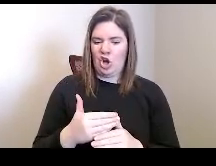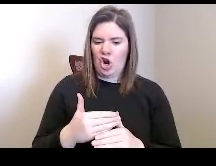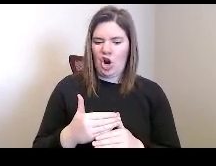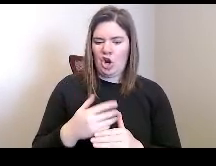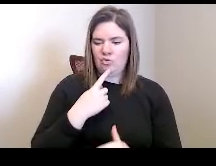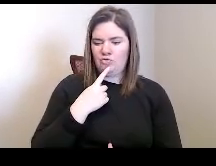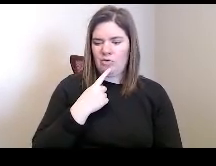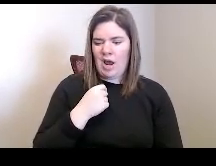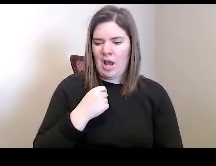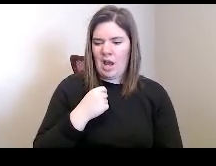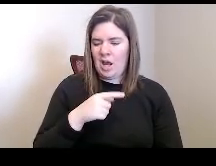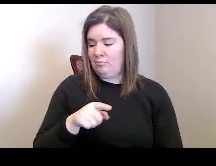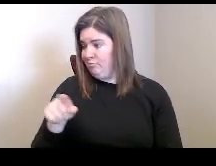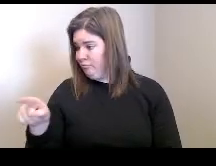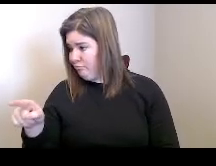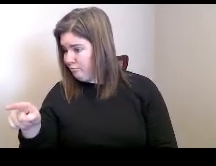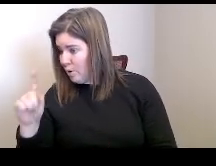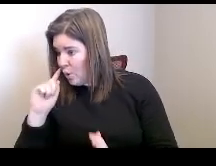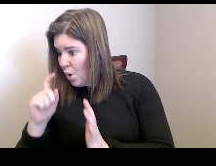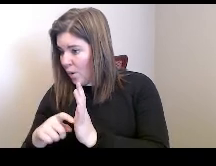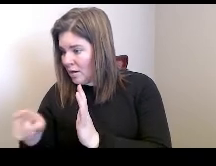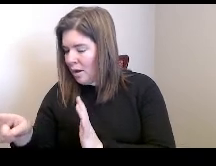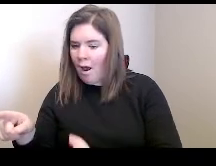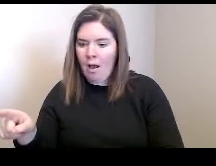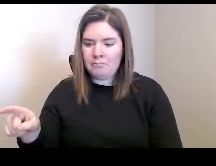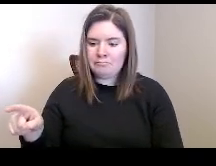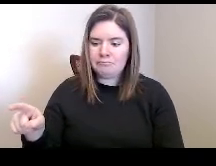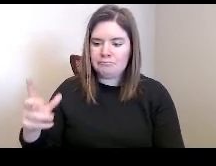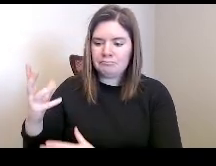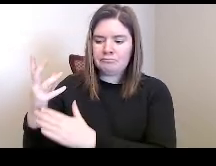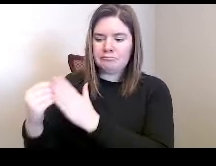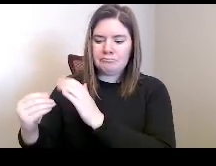We'll note that that color contrast warning has now gone.